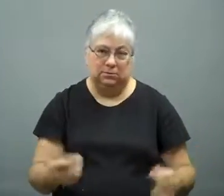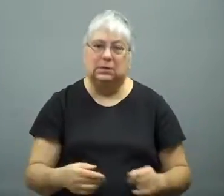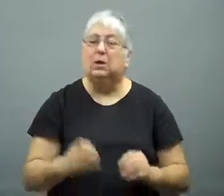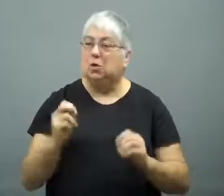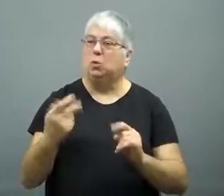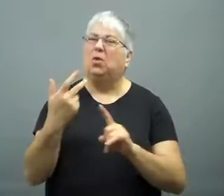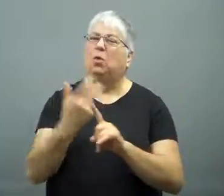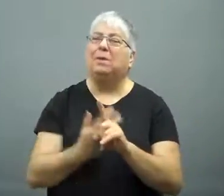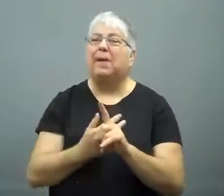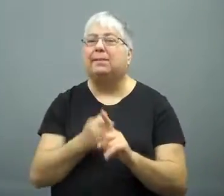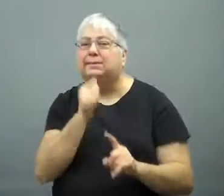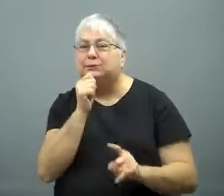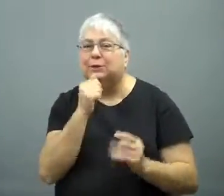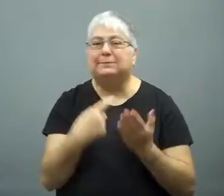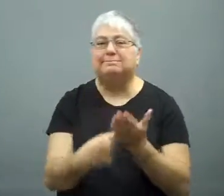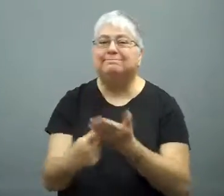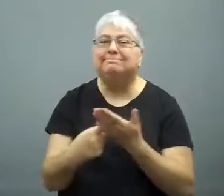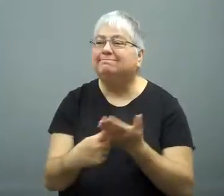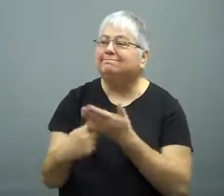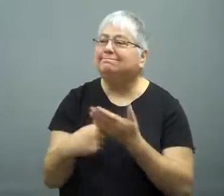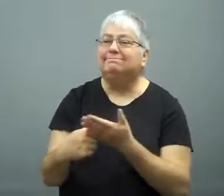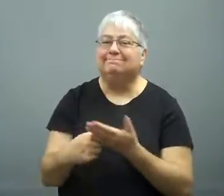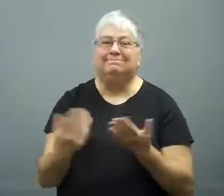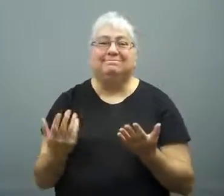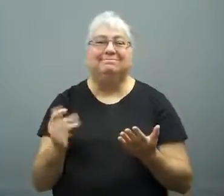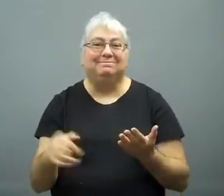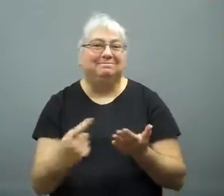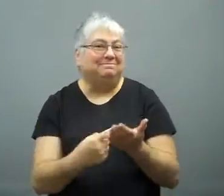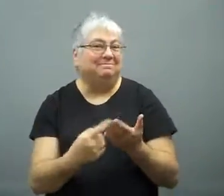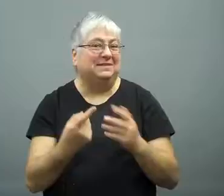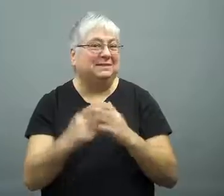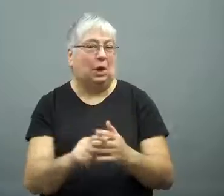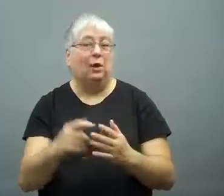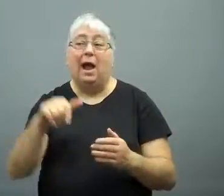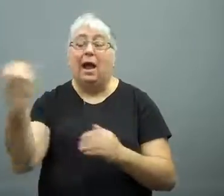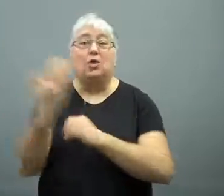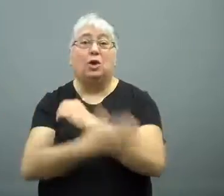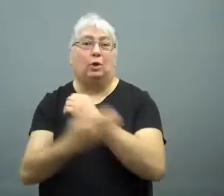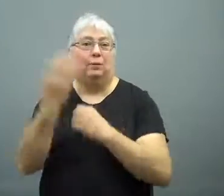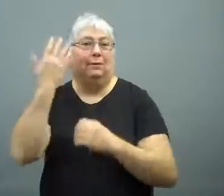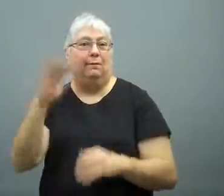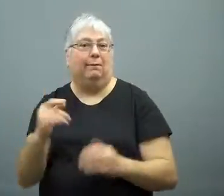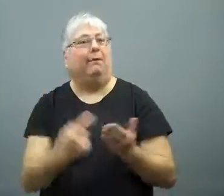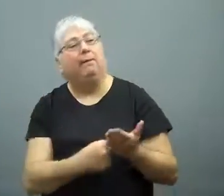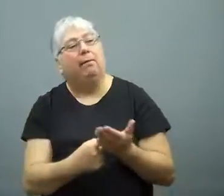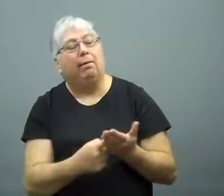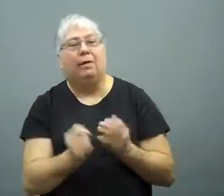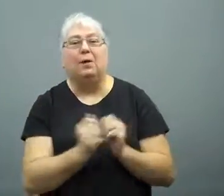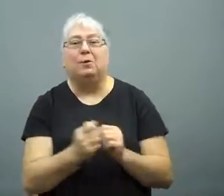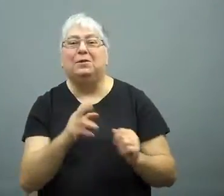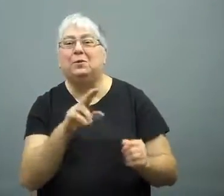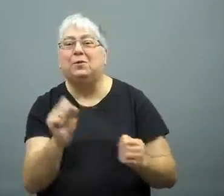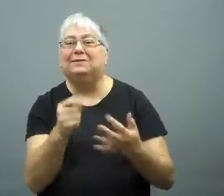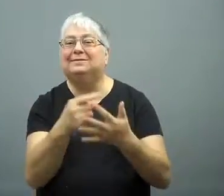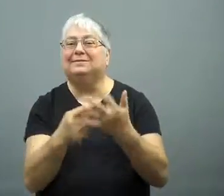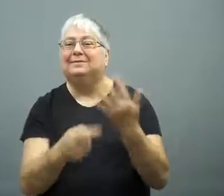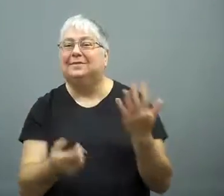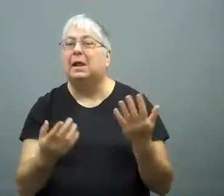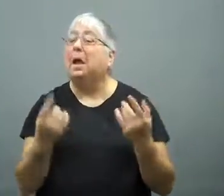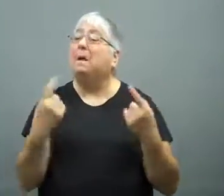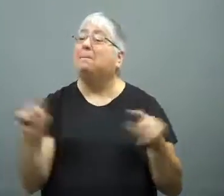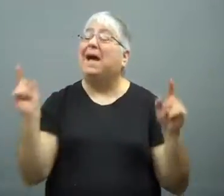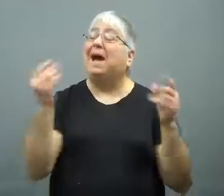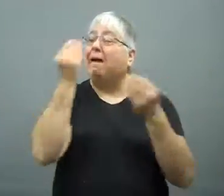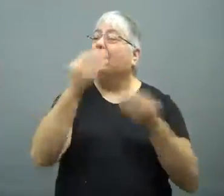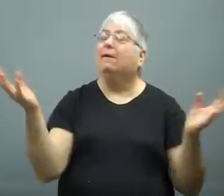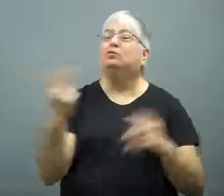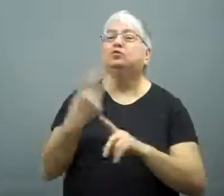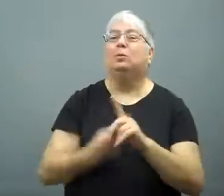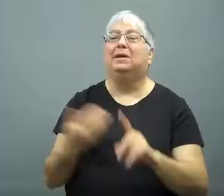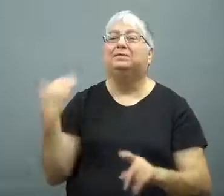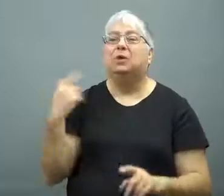There were three months of secret negotiations.